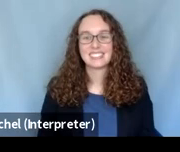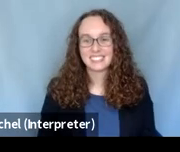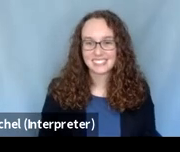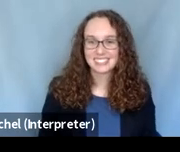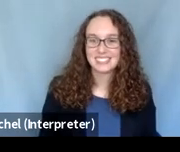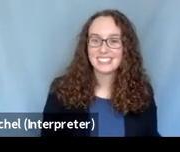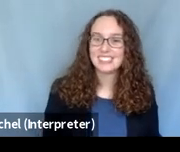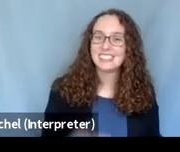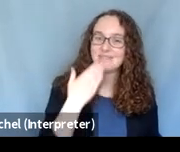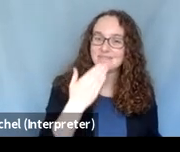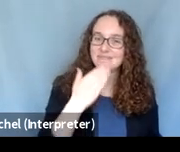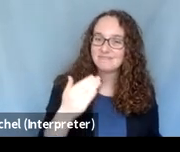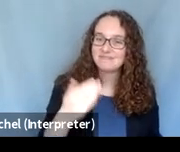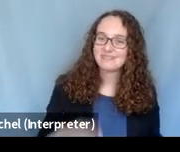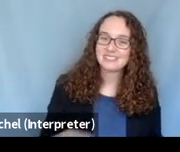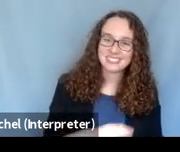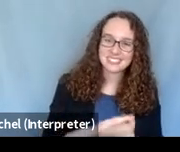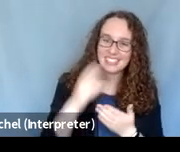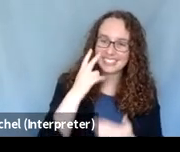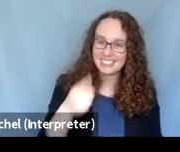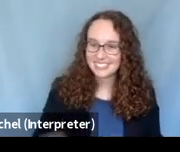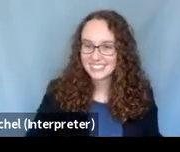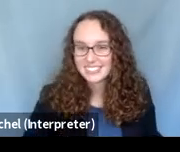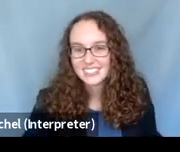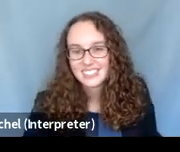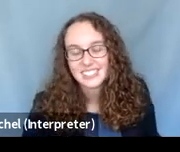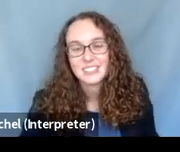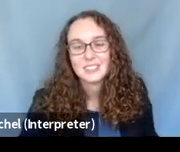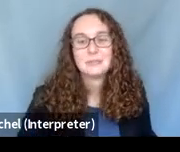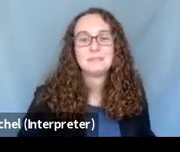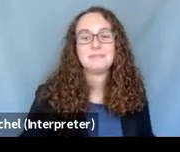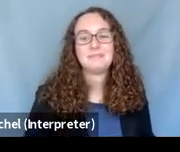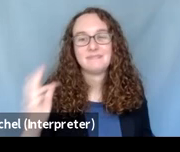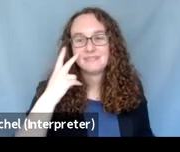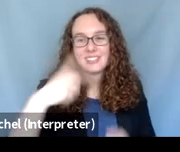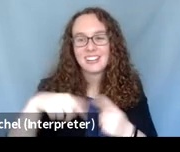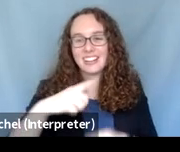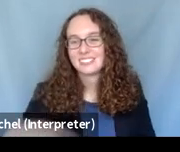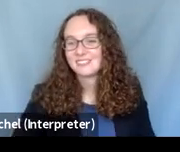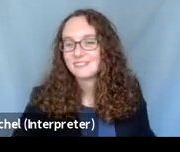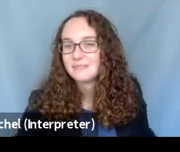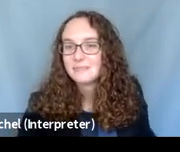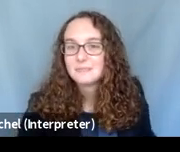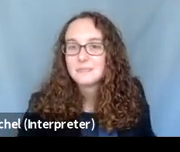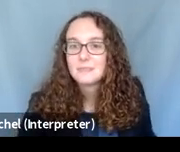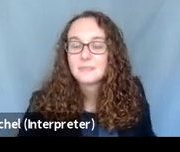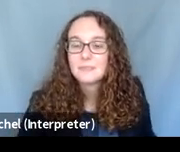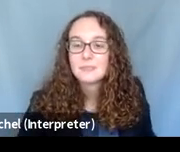Thank you . Alright, somebody asked, "Where's the resume and cover letter..